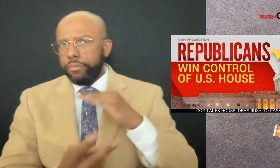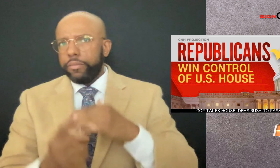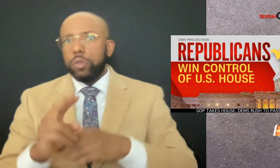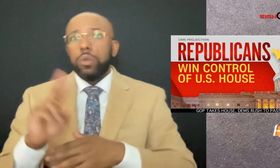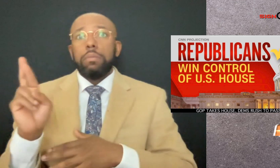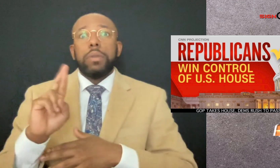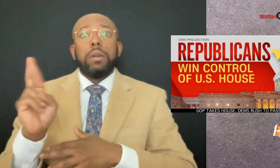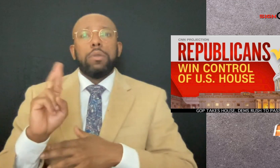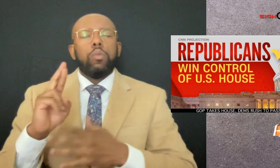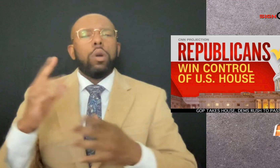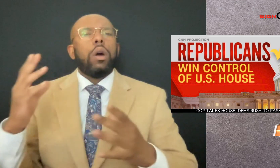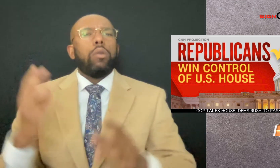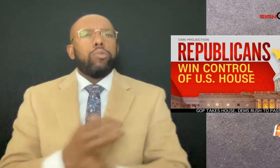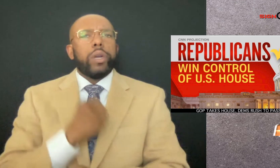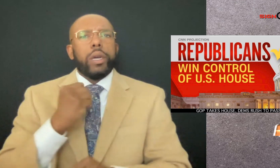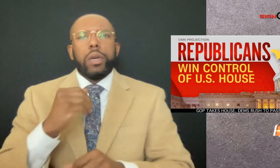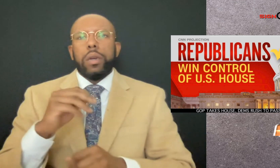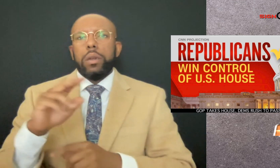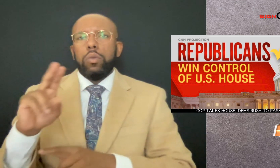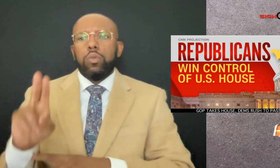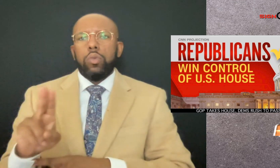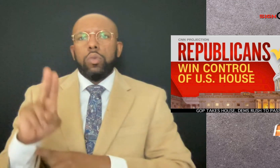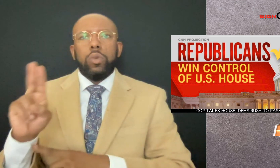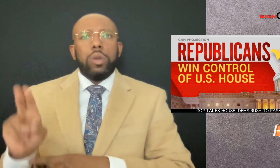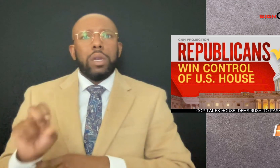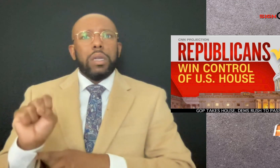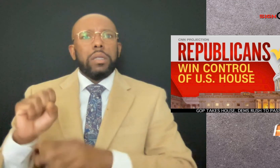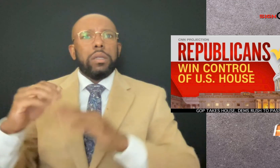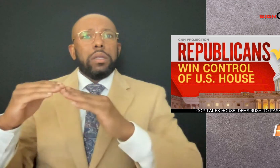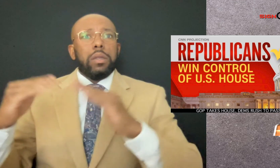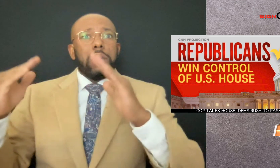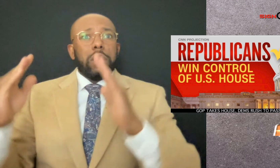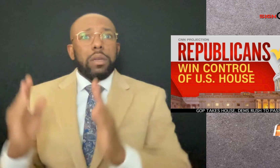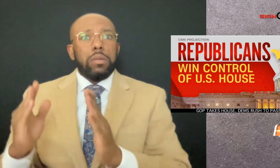CNN projects that Republicans will win the US House of Representatives